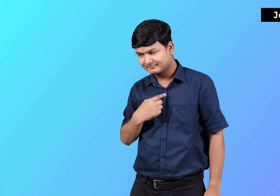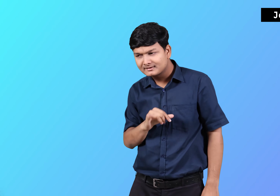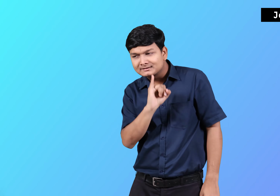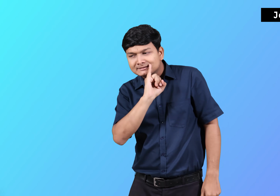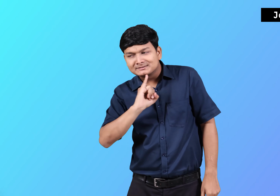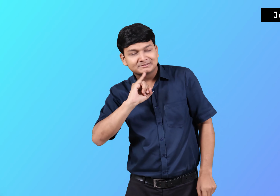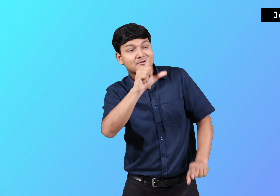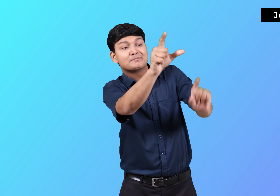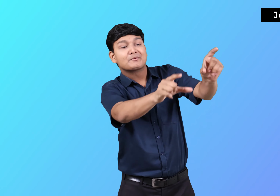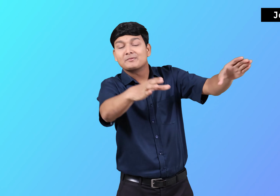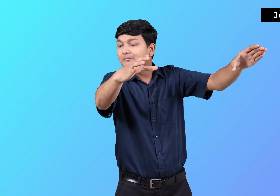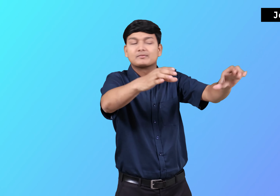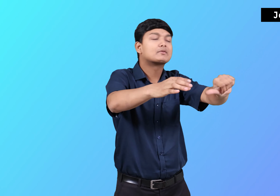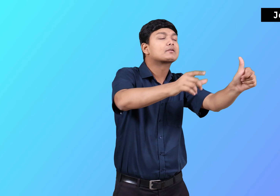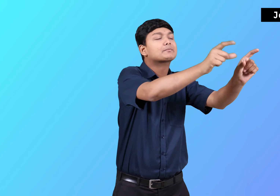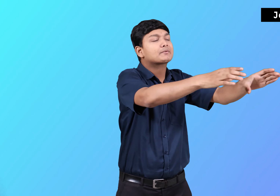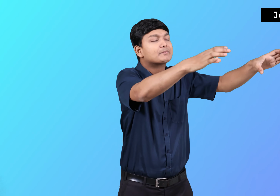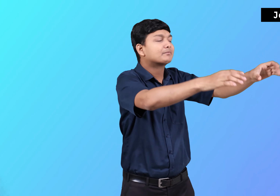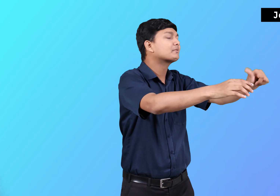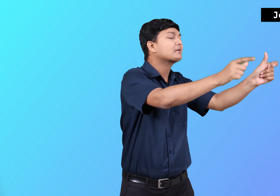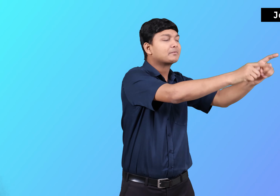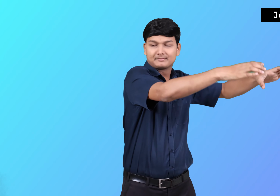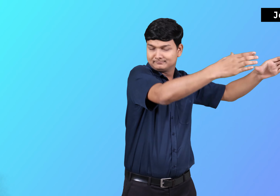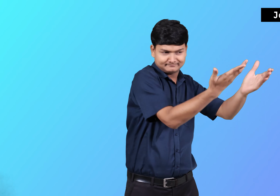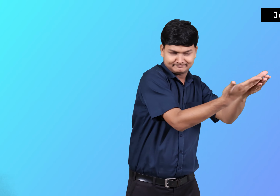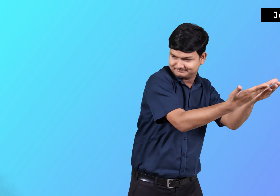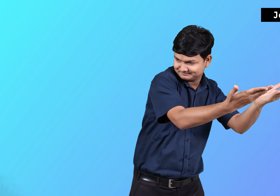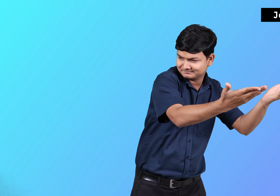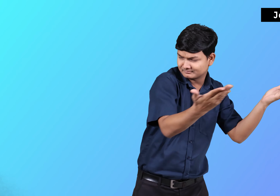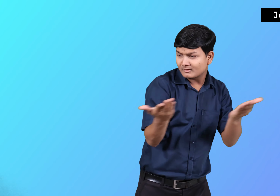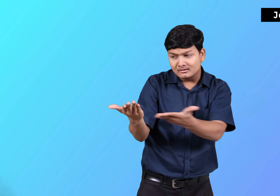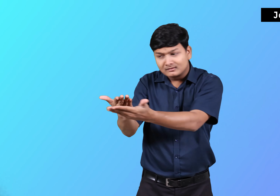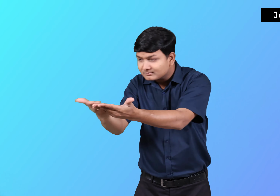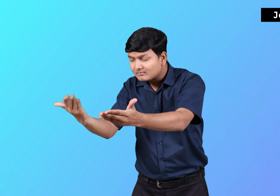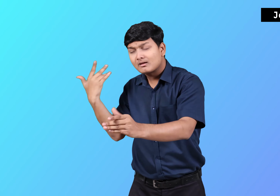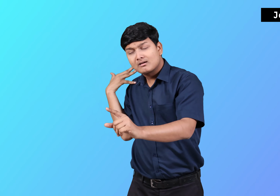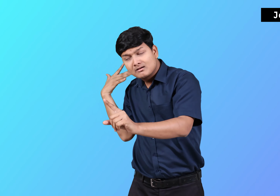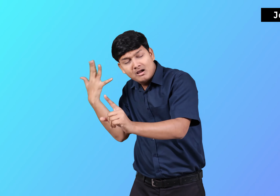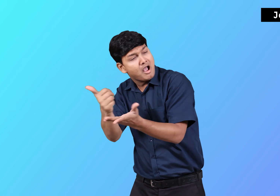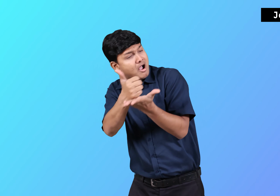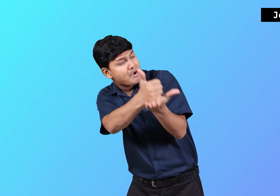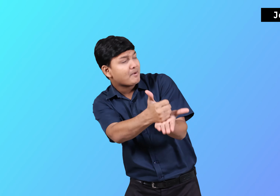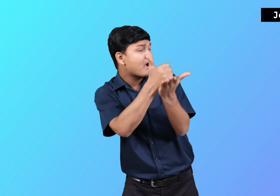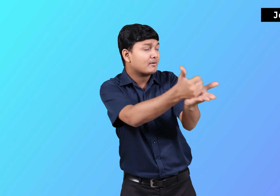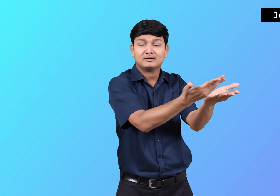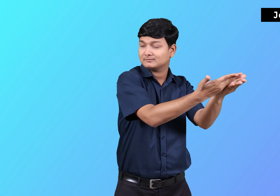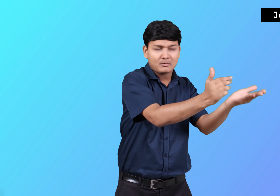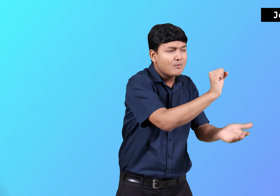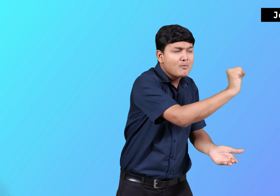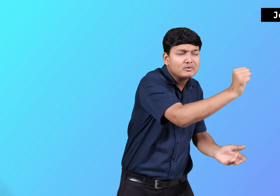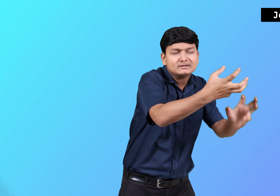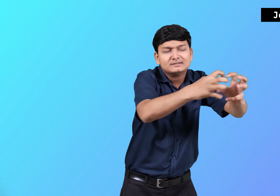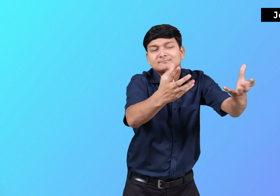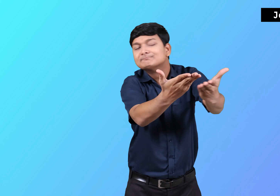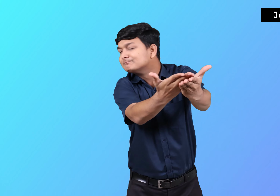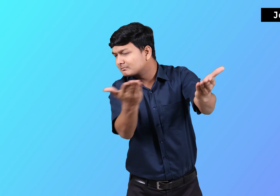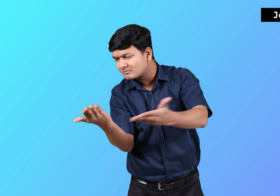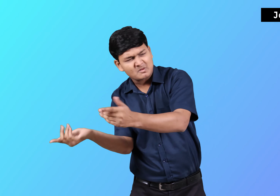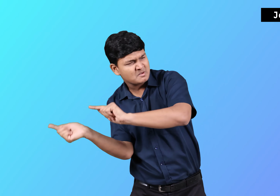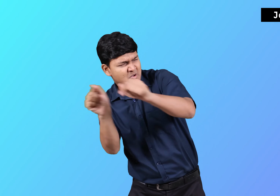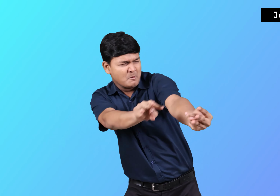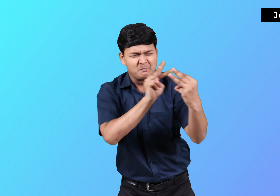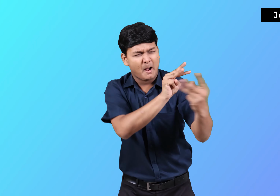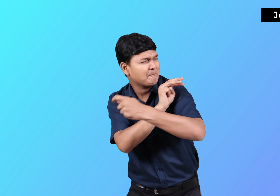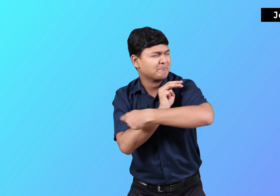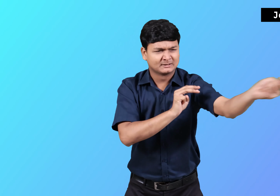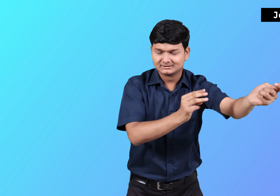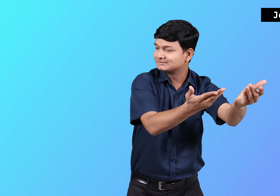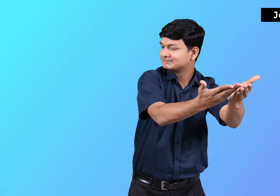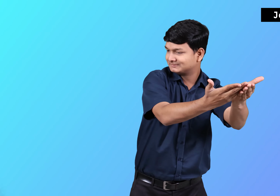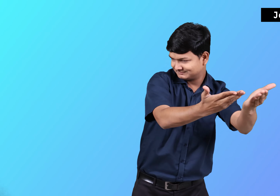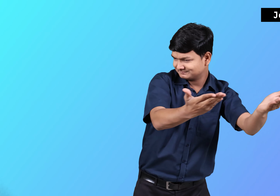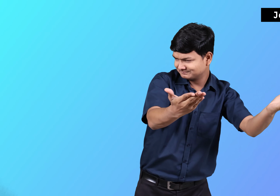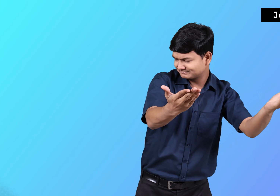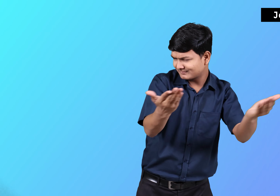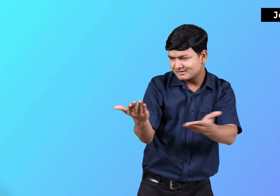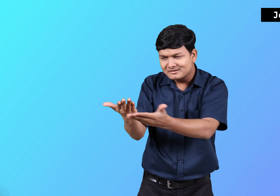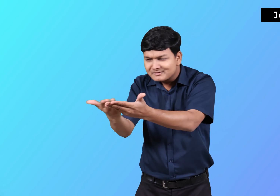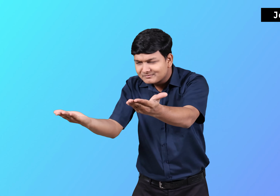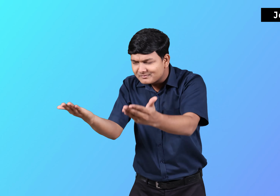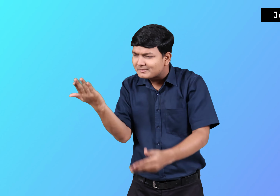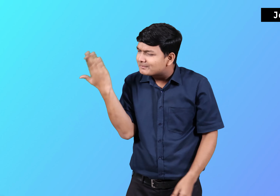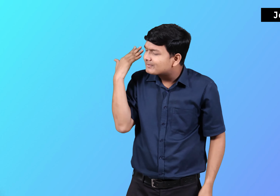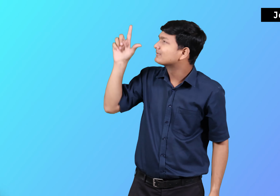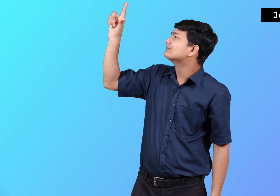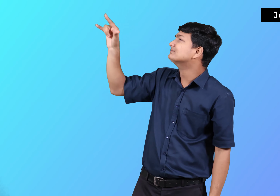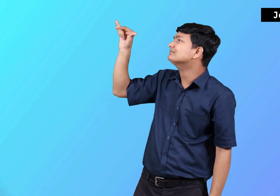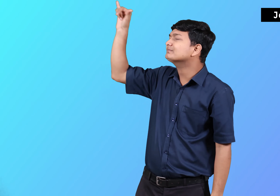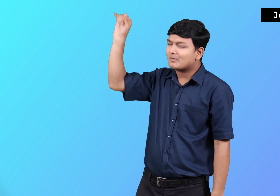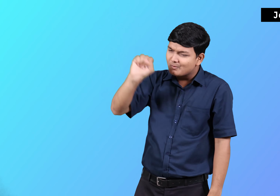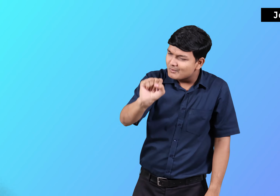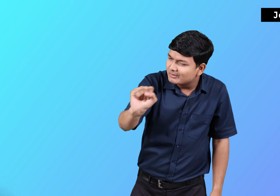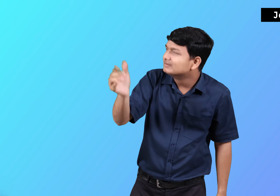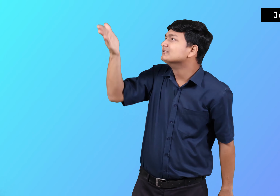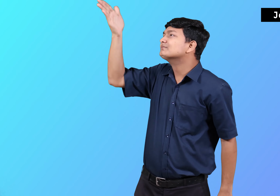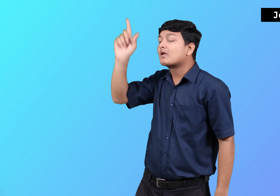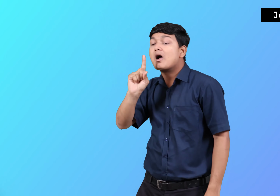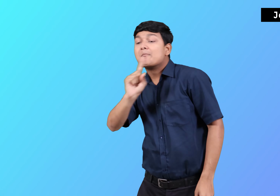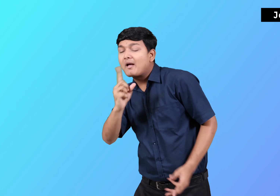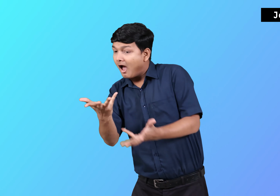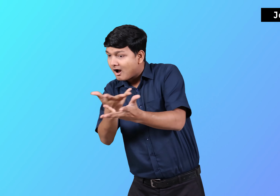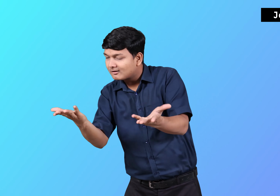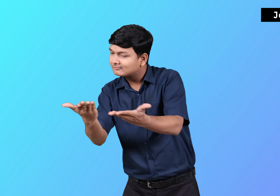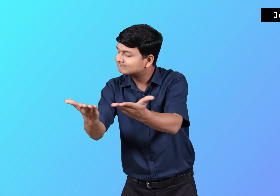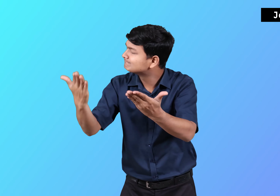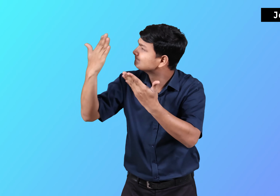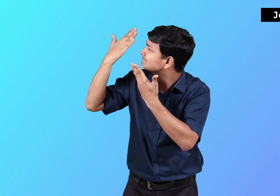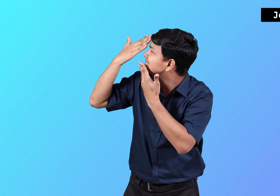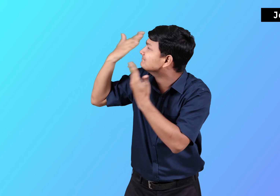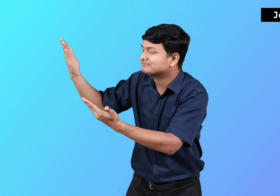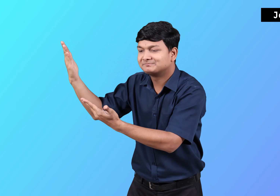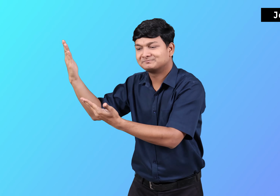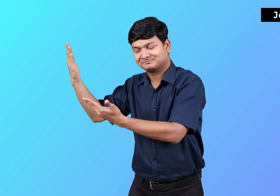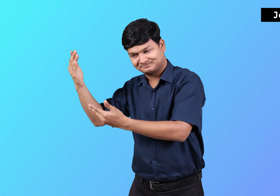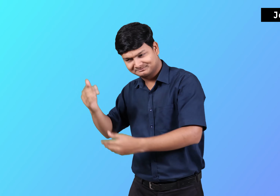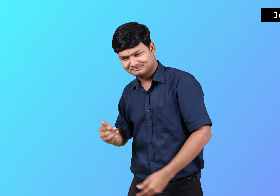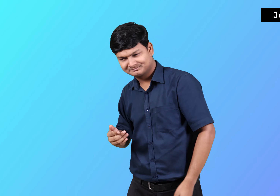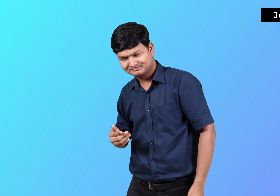For a long time you have supported the other Israelites. You carefully obeyed all the commands that the LORD your God gave you.